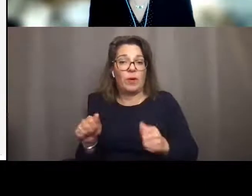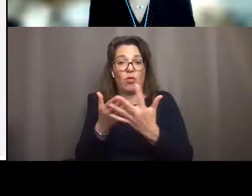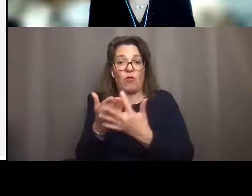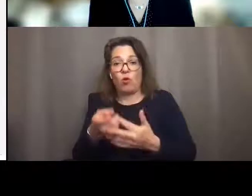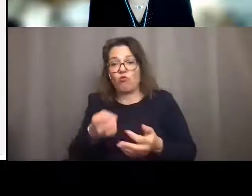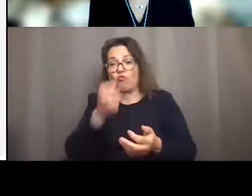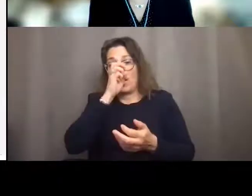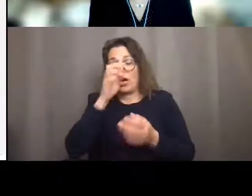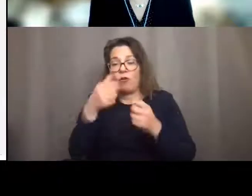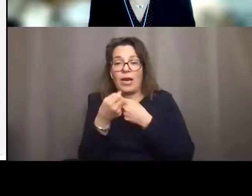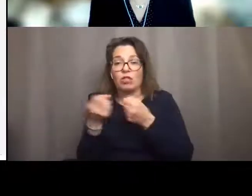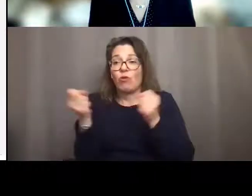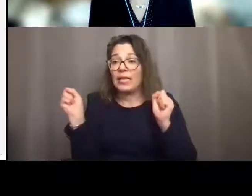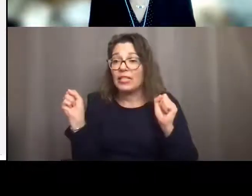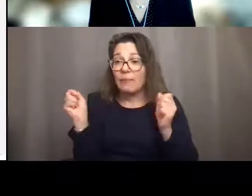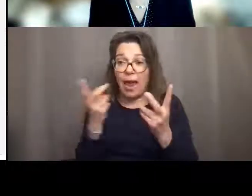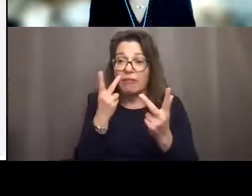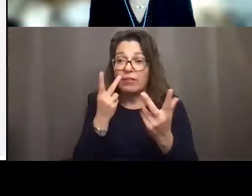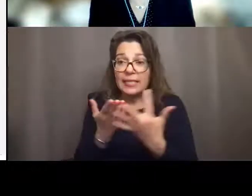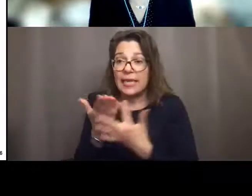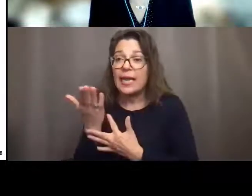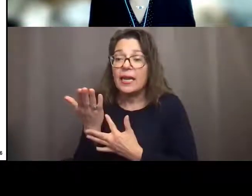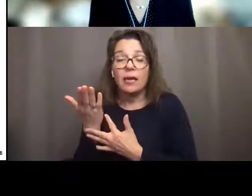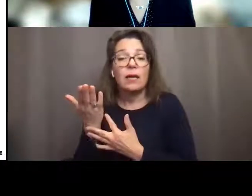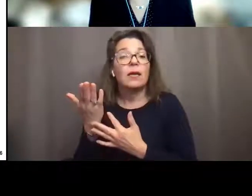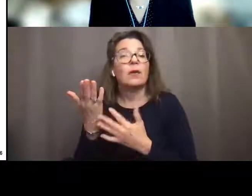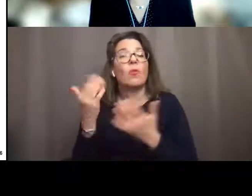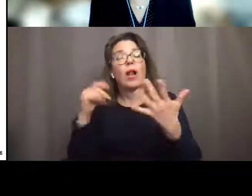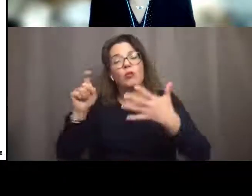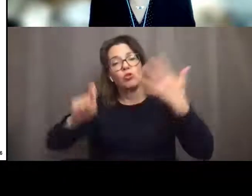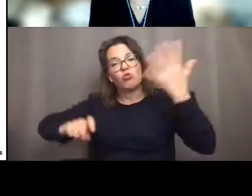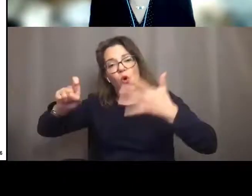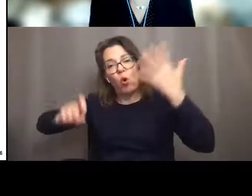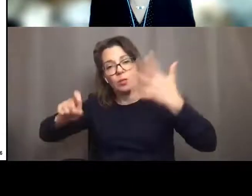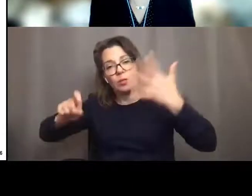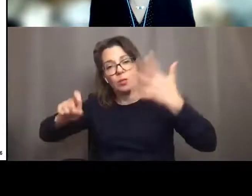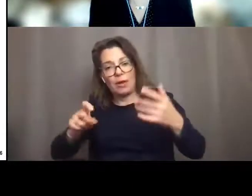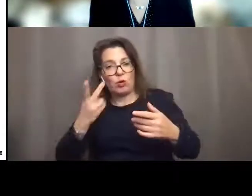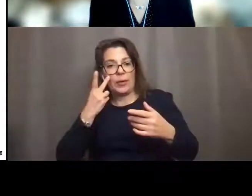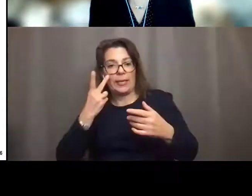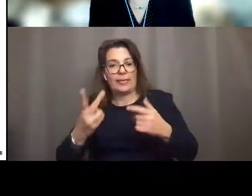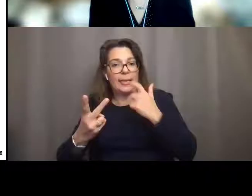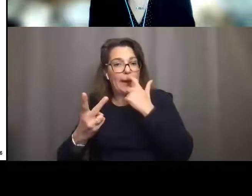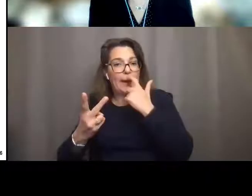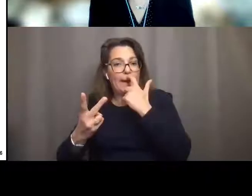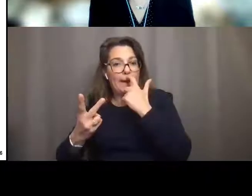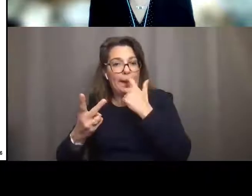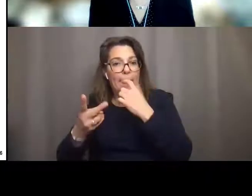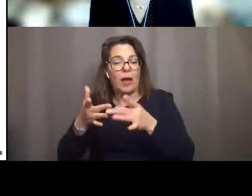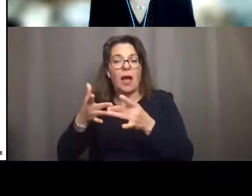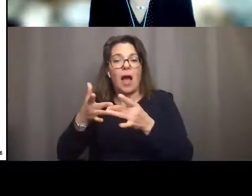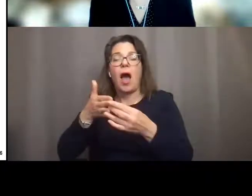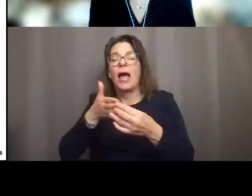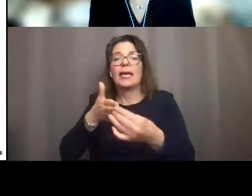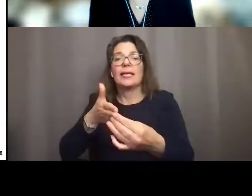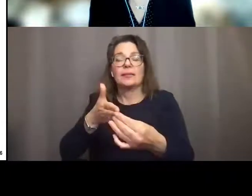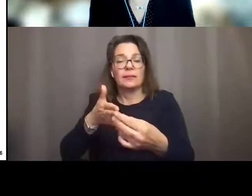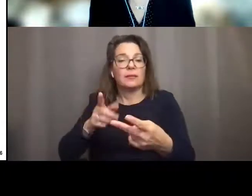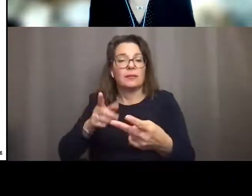You'll find a lot of resources here. So if I were to scroll down, you would see the guidance. You would see the resources here